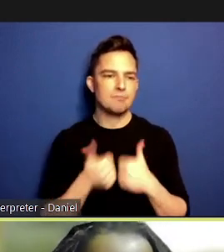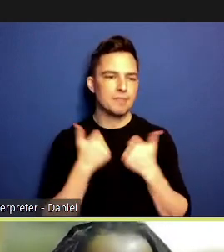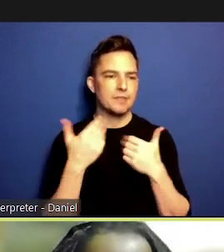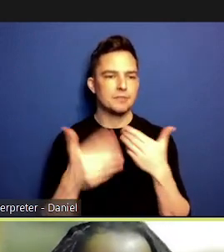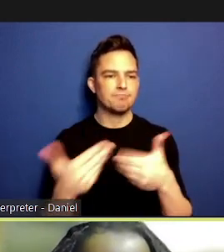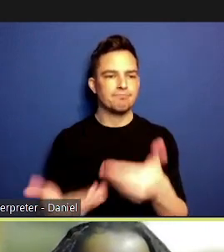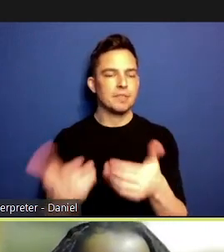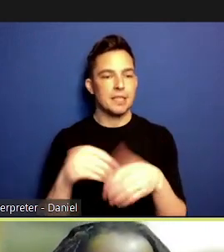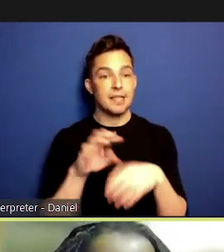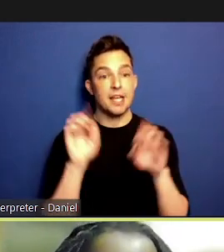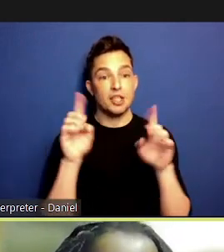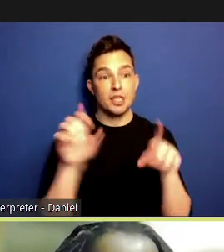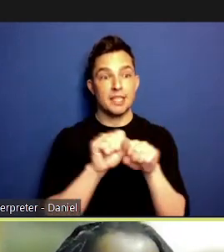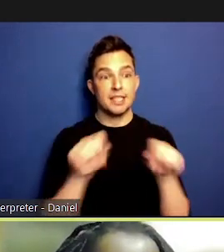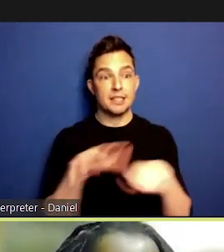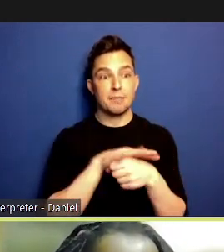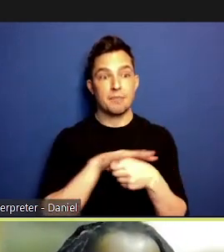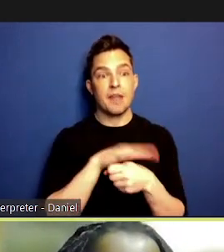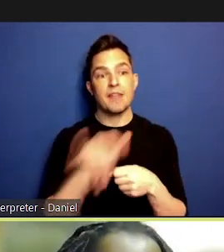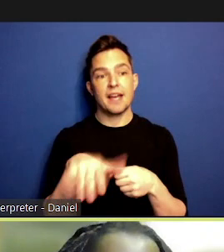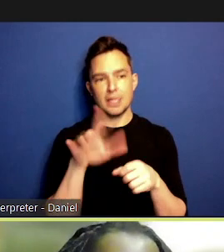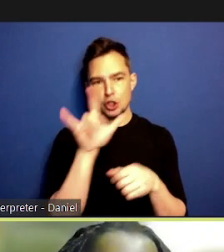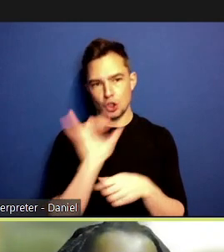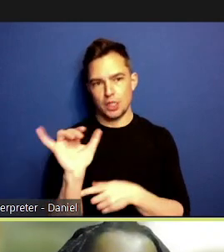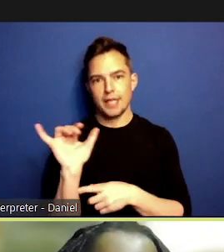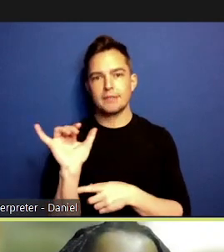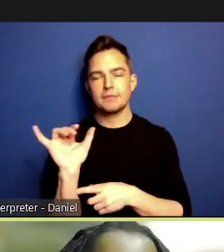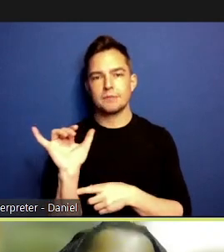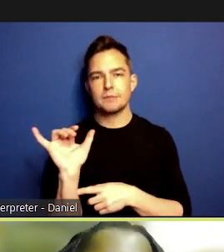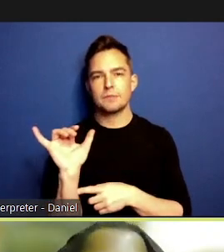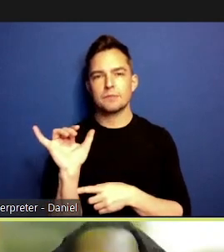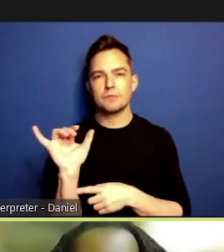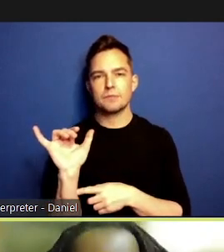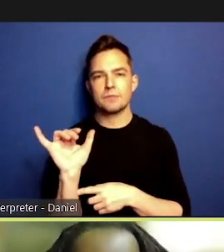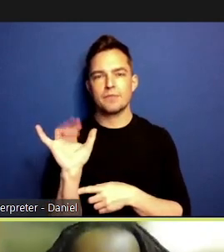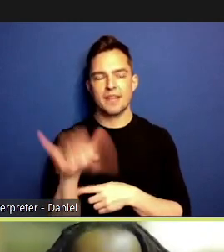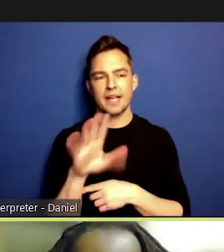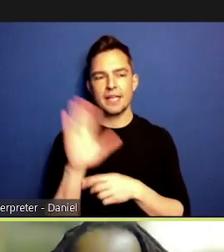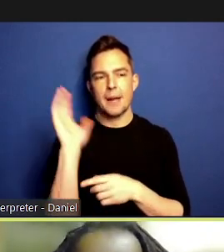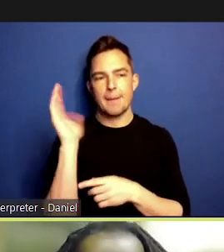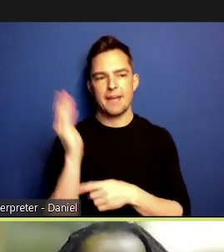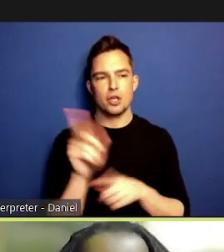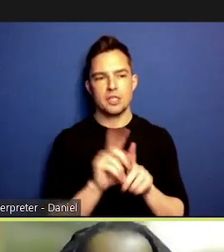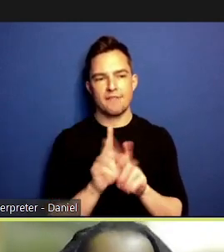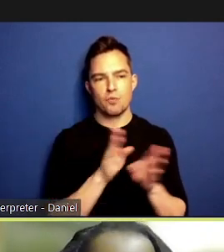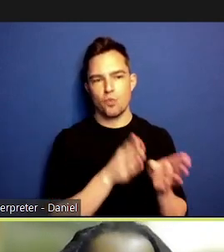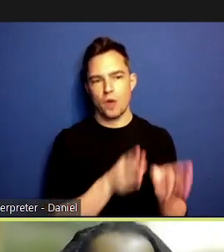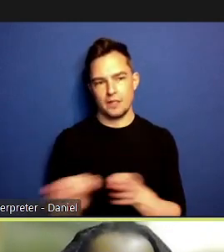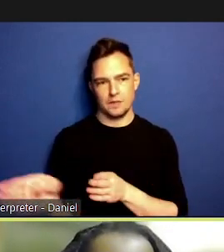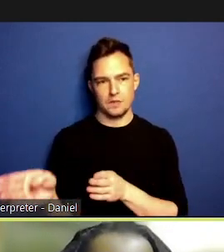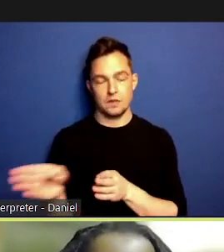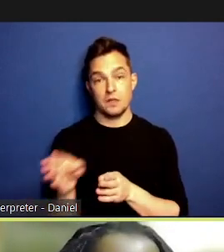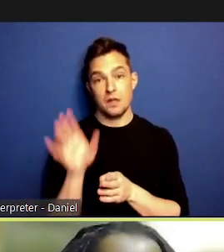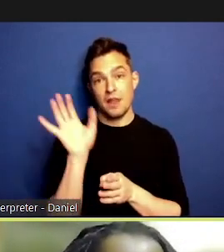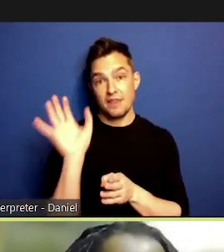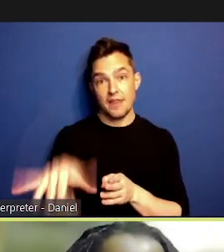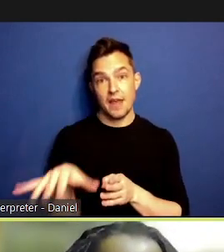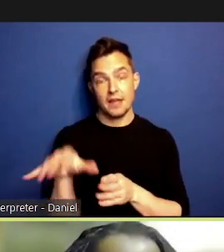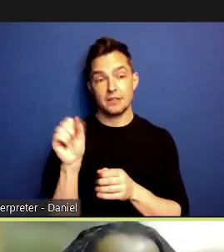system this can appear in different ways. It can look like monitoring student social